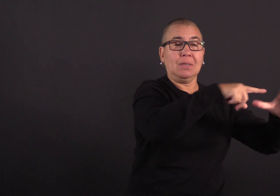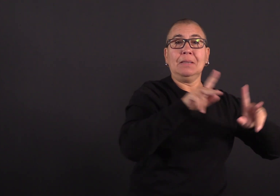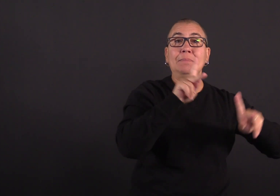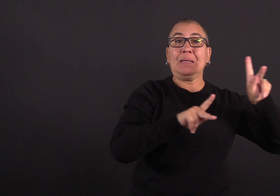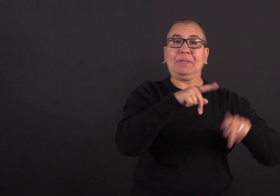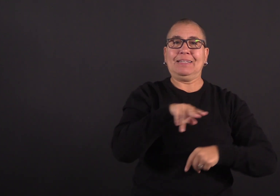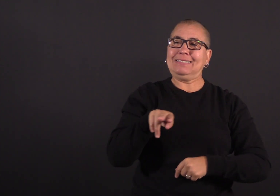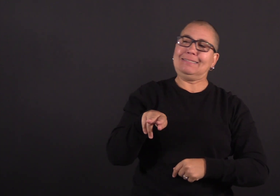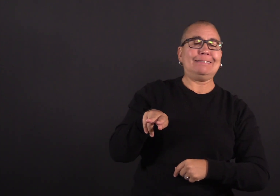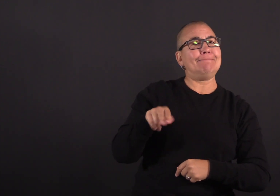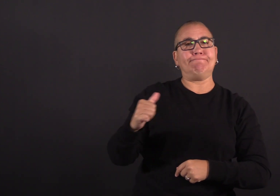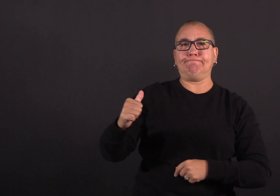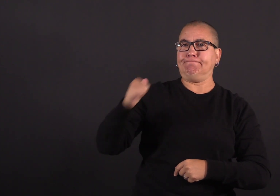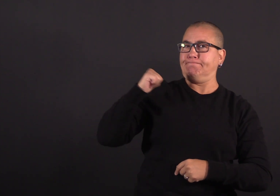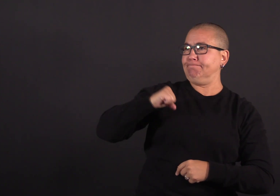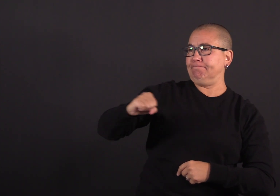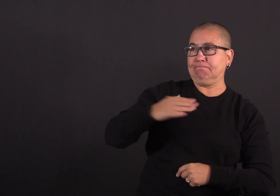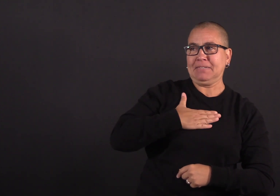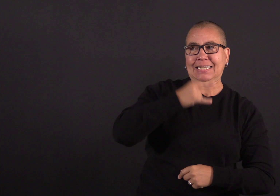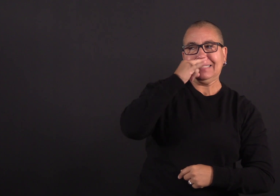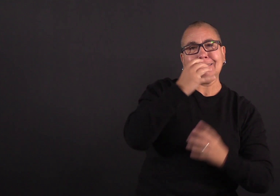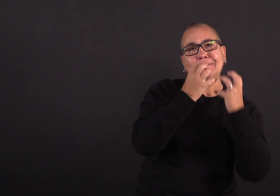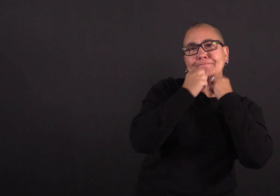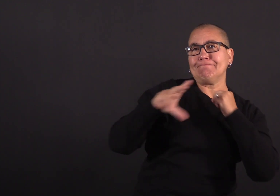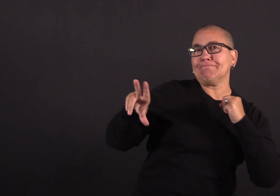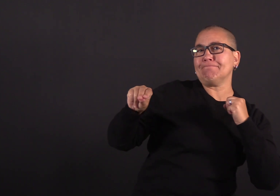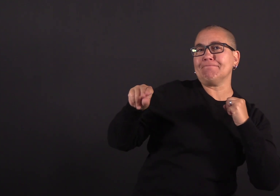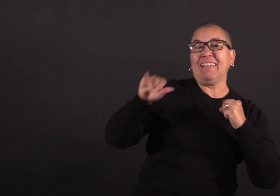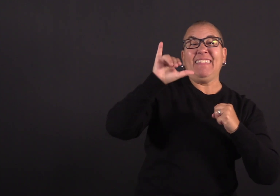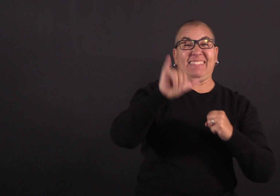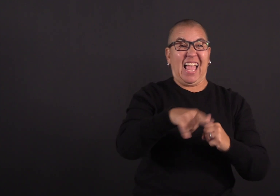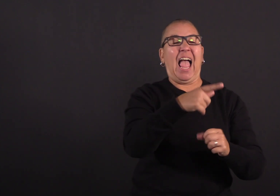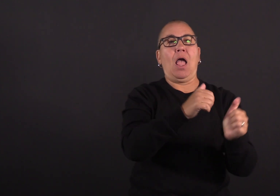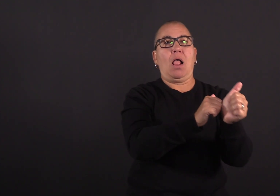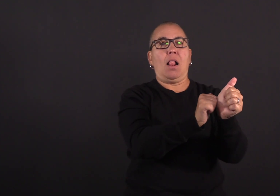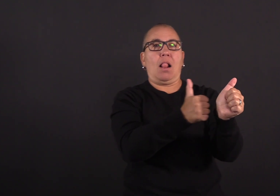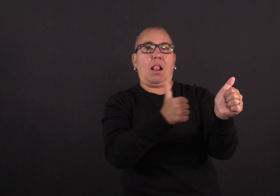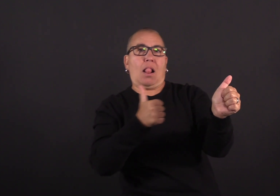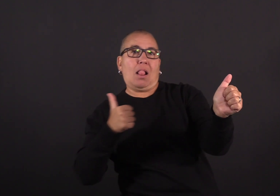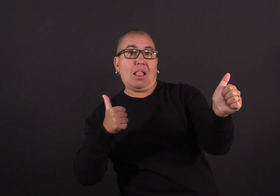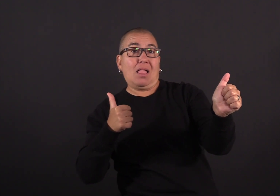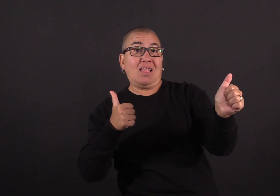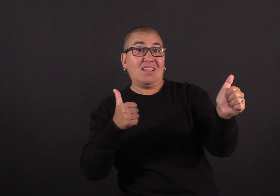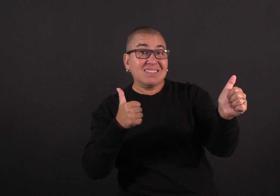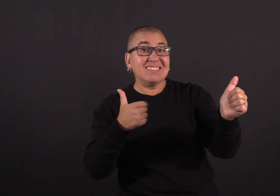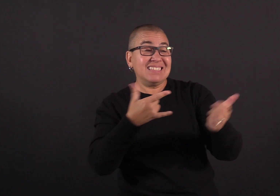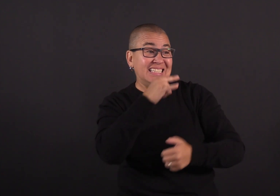In past measles outbreaks, it was found that misinformation that falsely linked the MMR